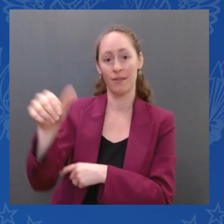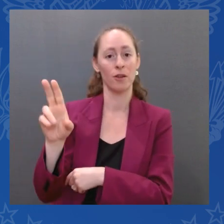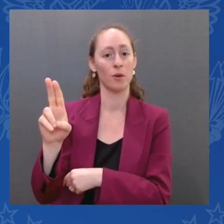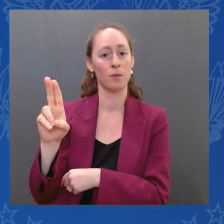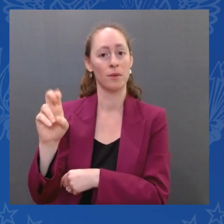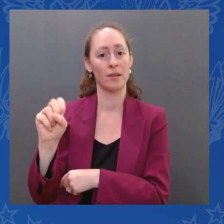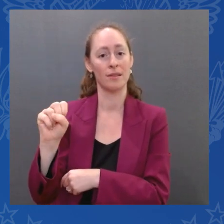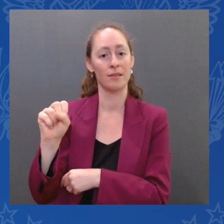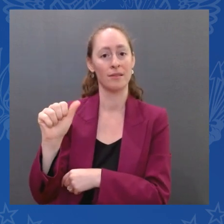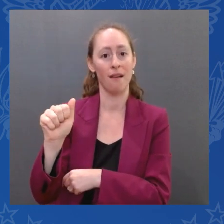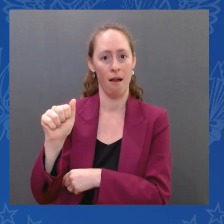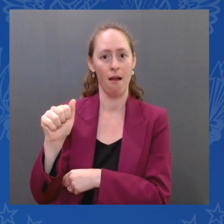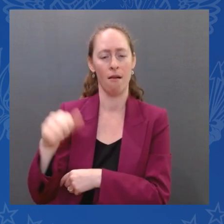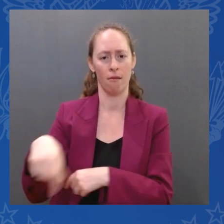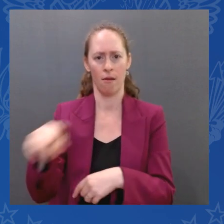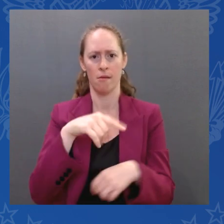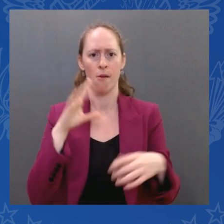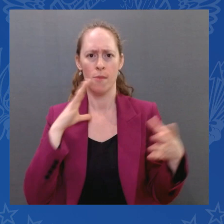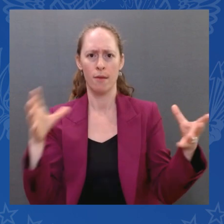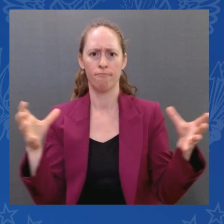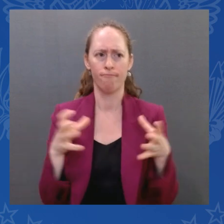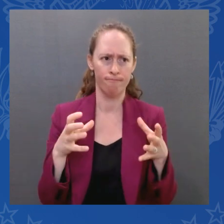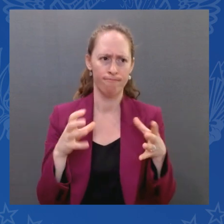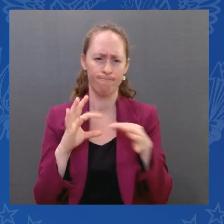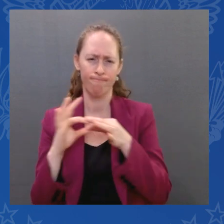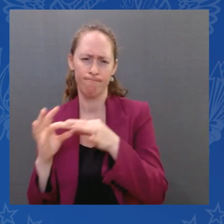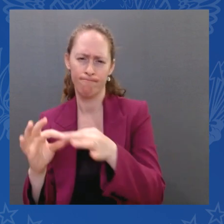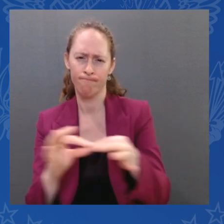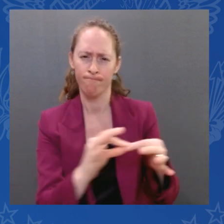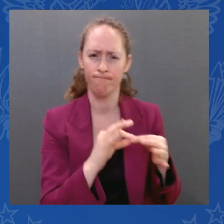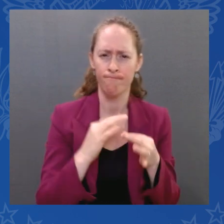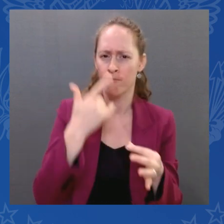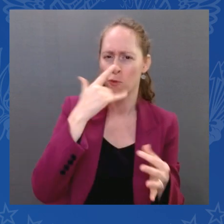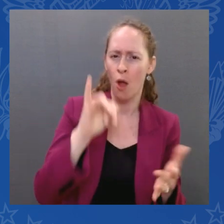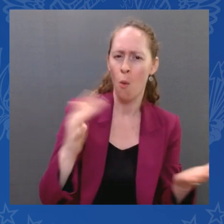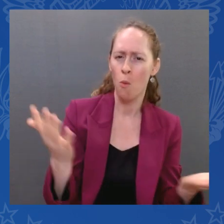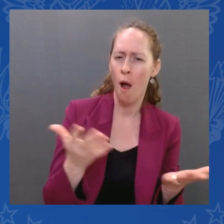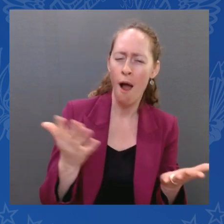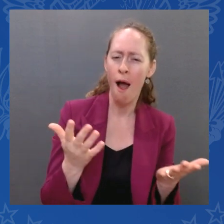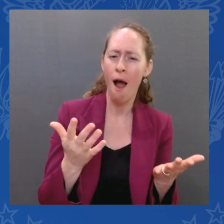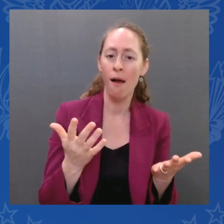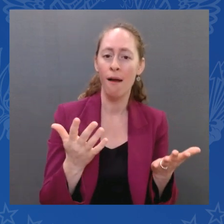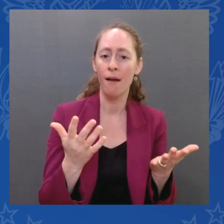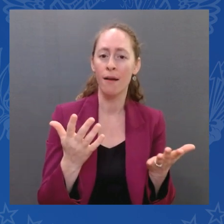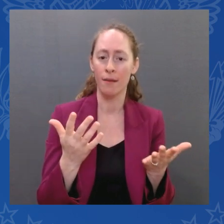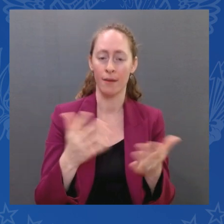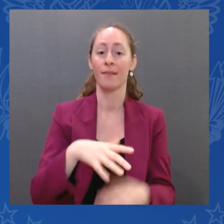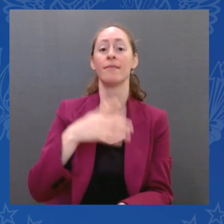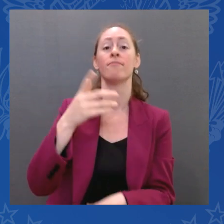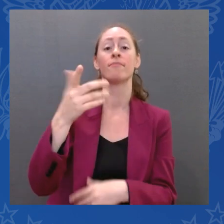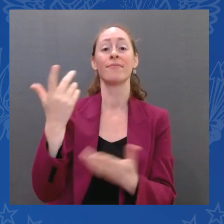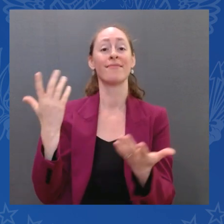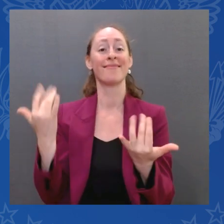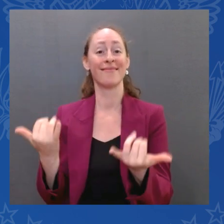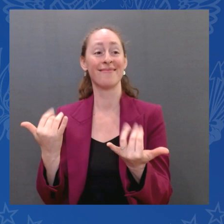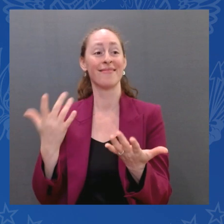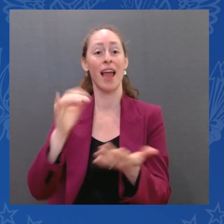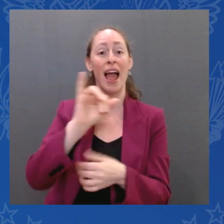Greater peace. Greater stability. Greater connection. It's critical. It's critical, if I might add,